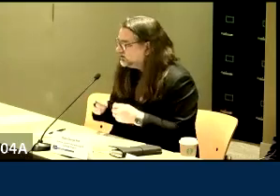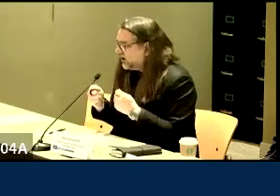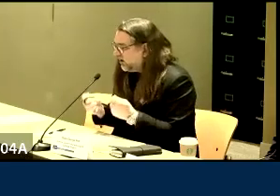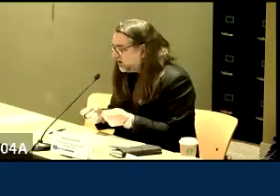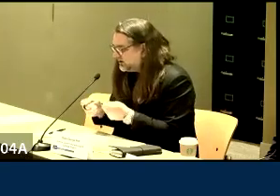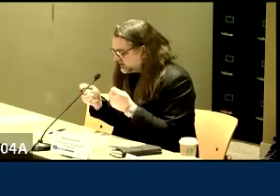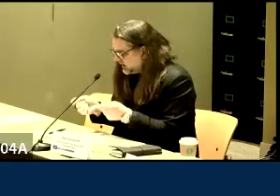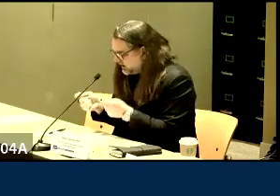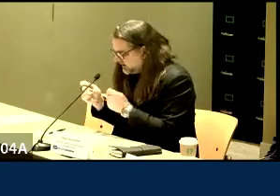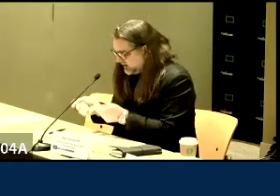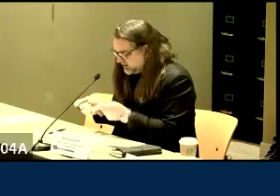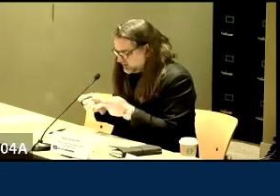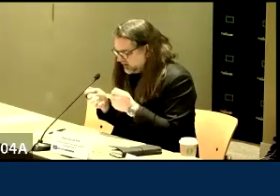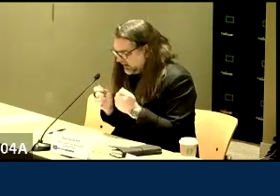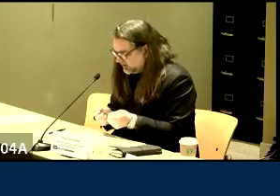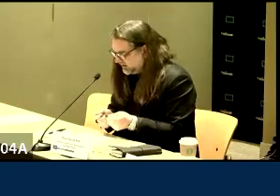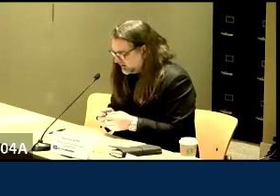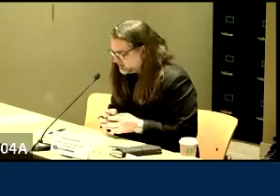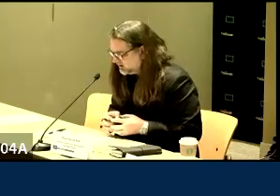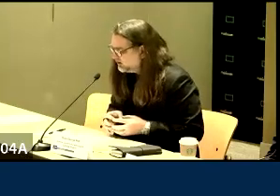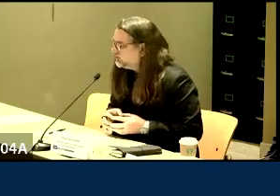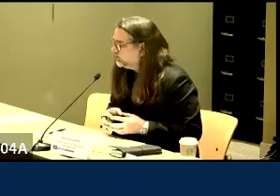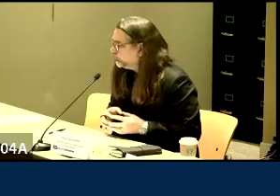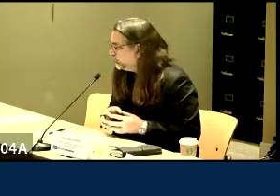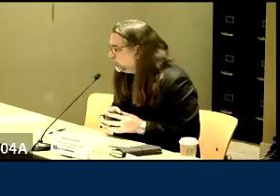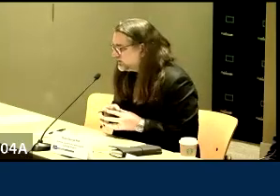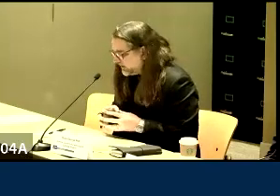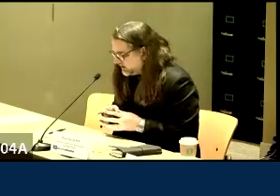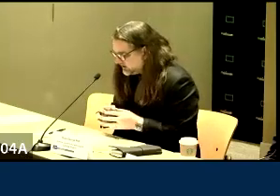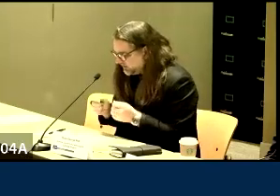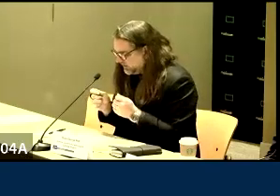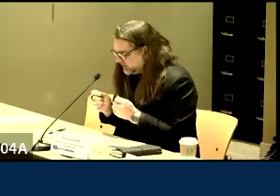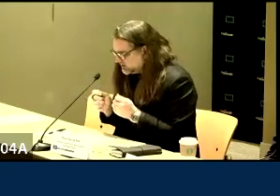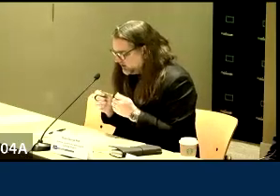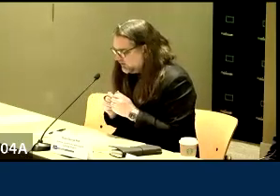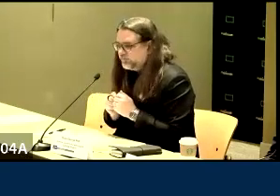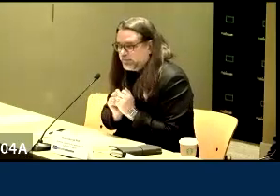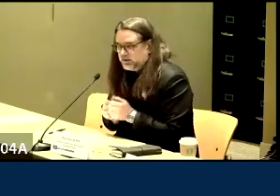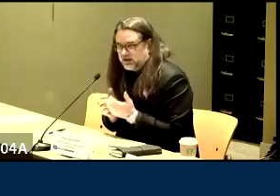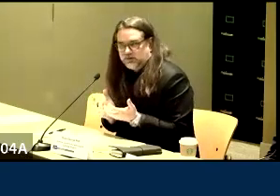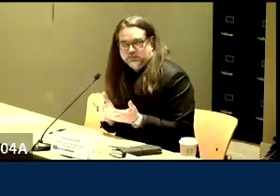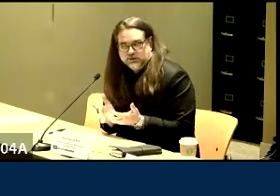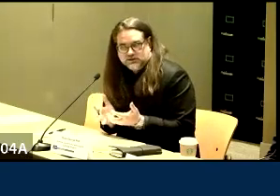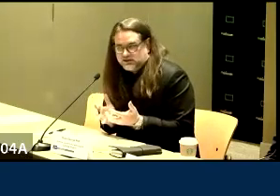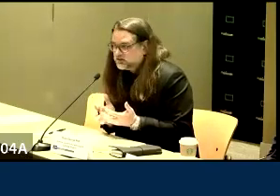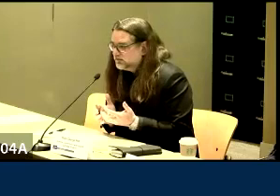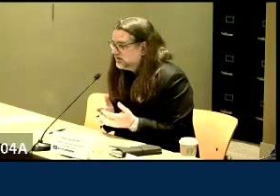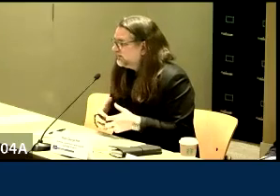to harness cutting-edge analytics to improve response capabilities for public health emergencies.